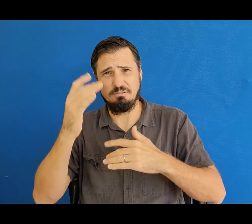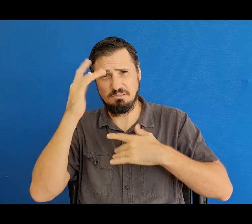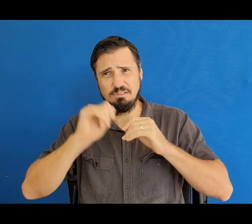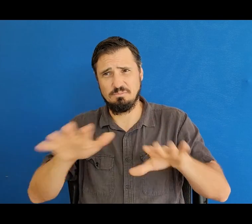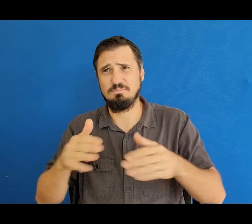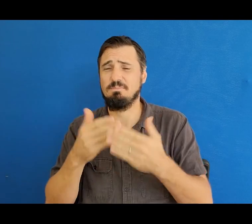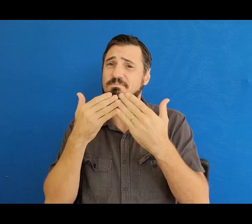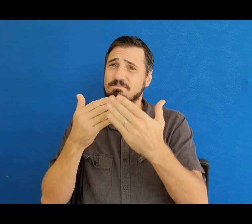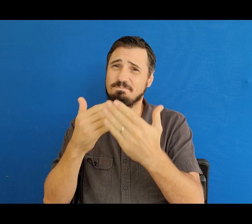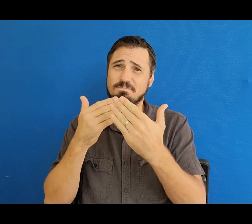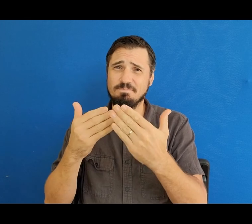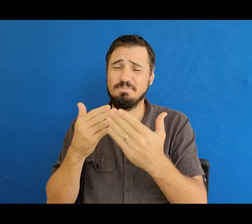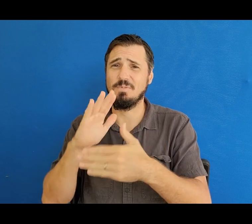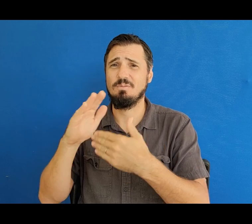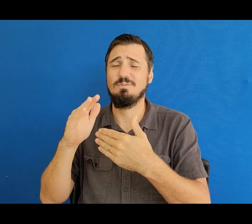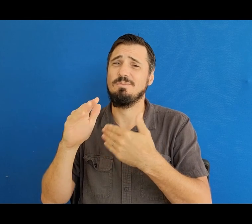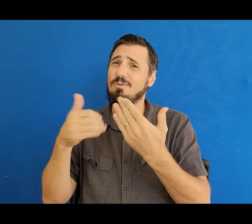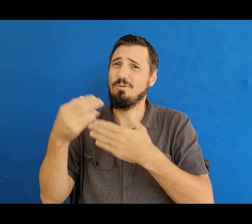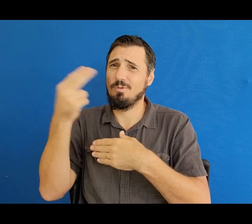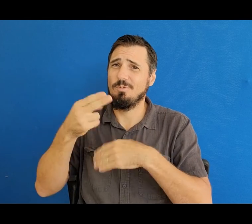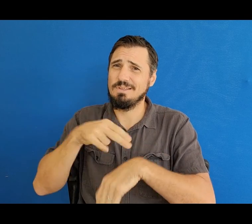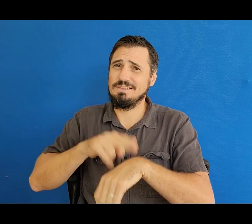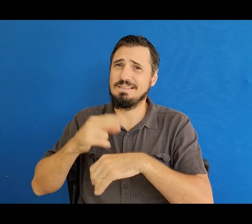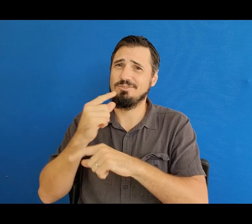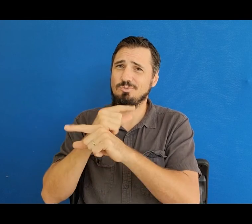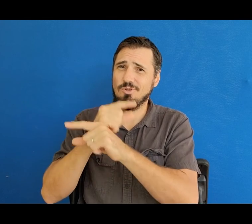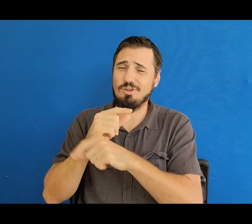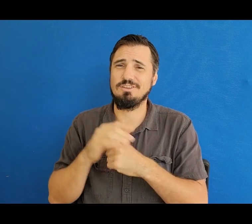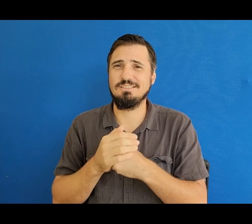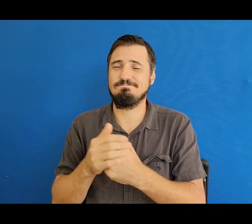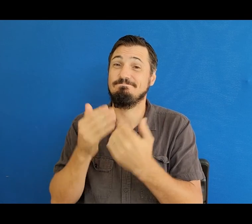Mahalo nui loa to the Hawaii National Guard!